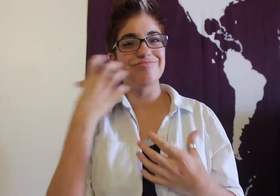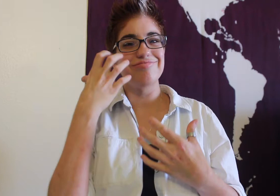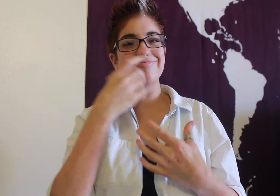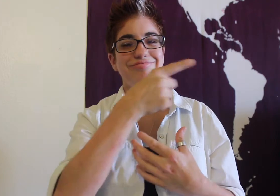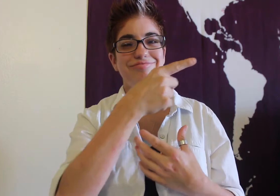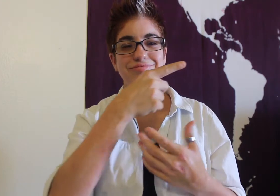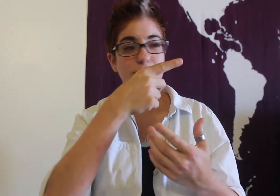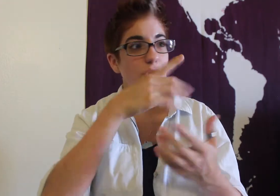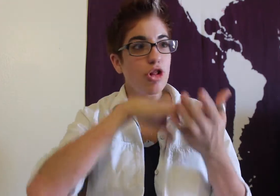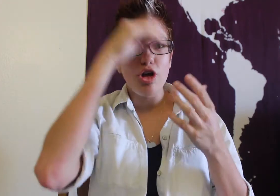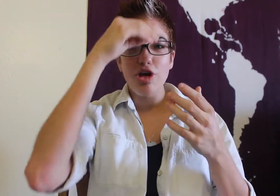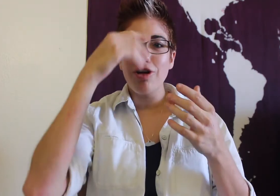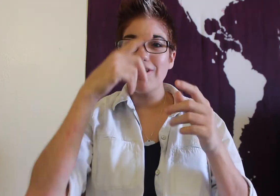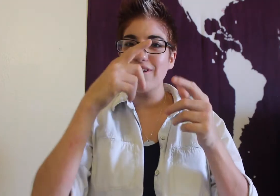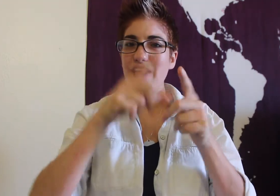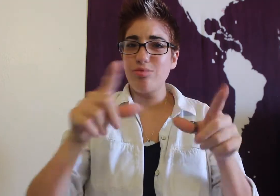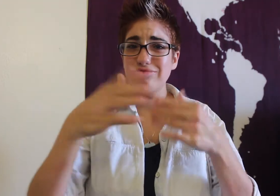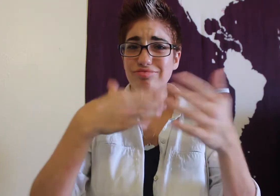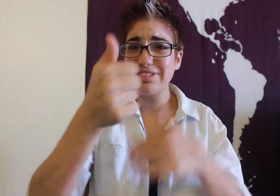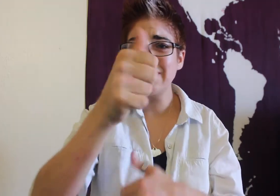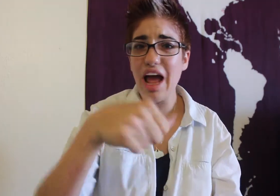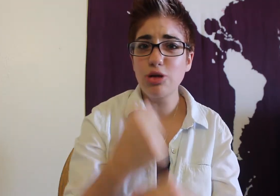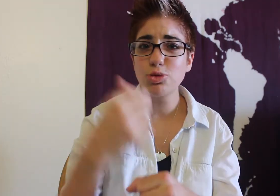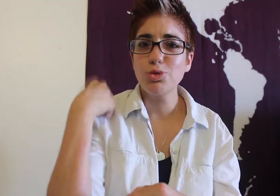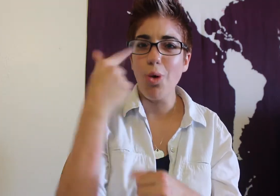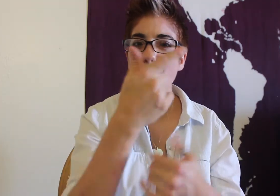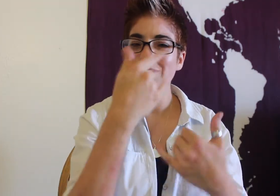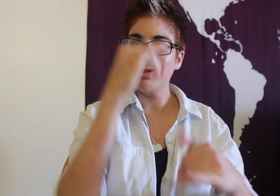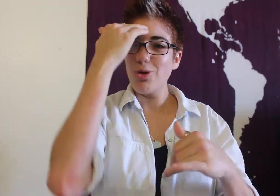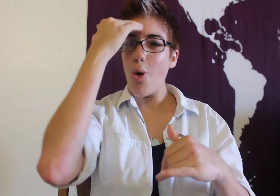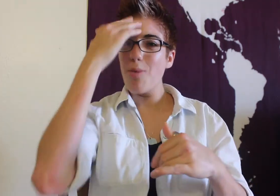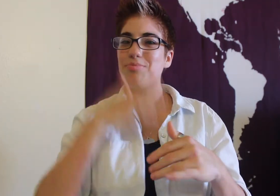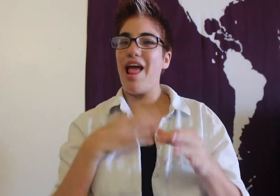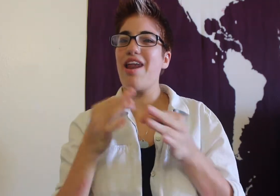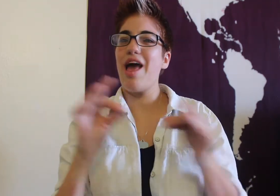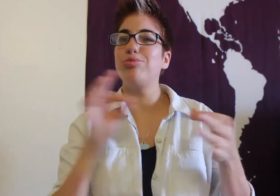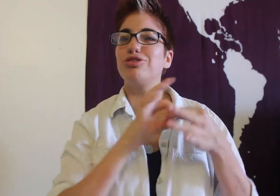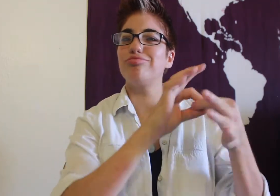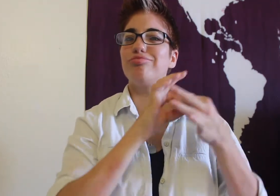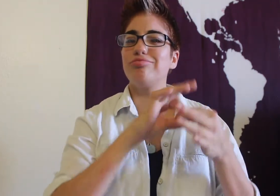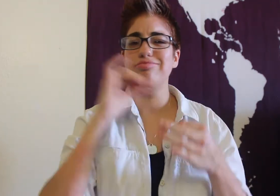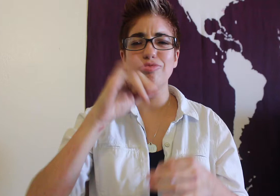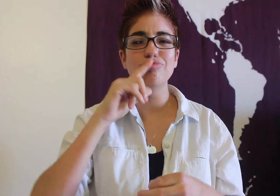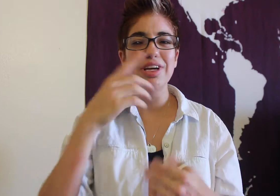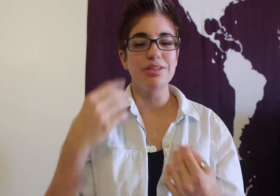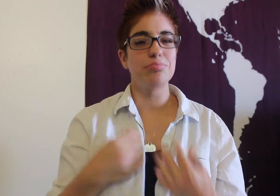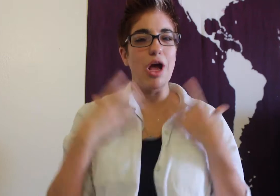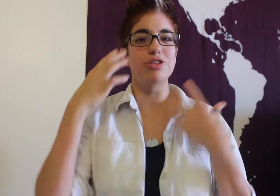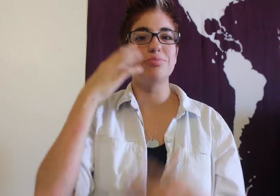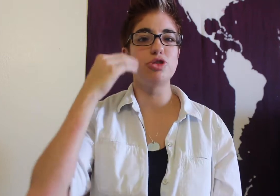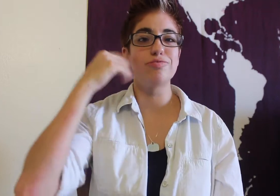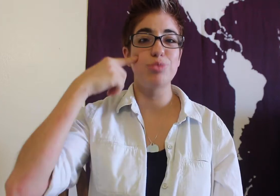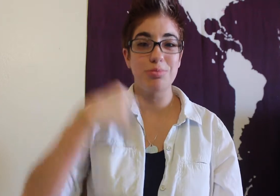It inspires me, really. Some of them learned this language as long as 10 years ago, and still remember enough to carry a simple conversation with me.